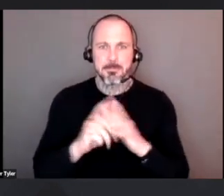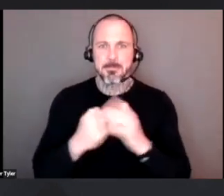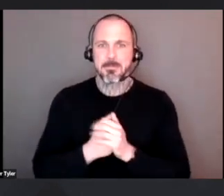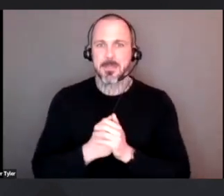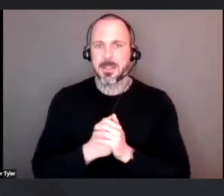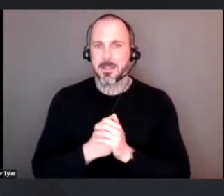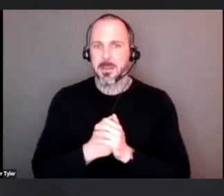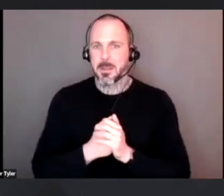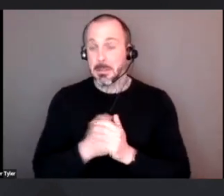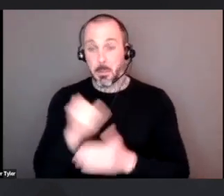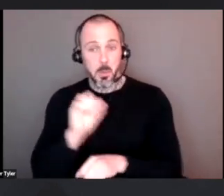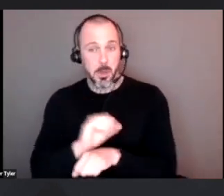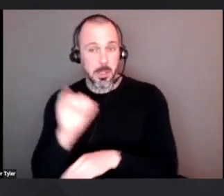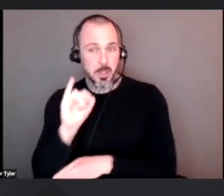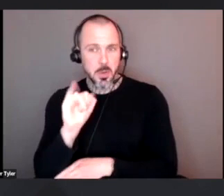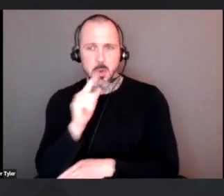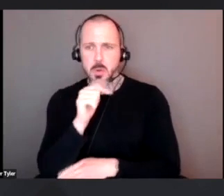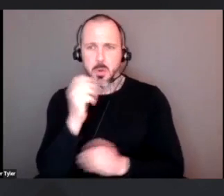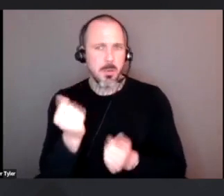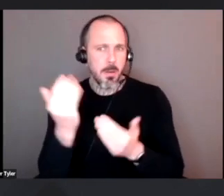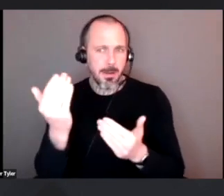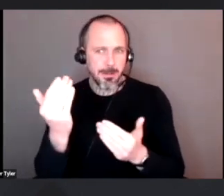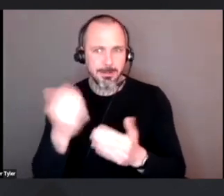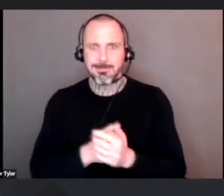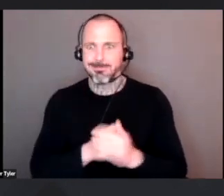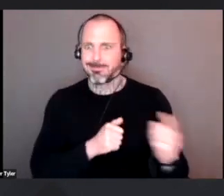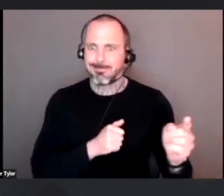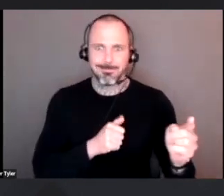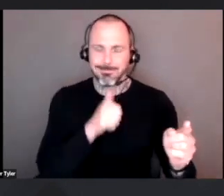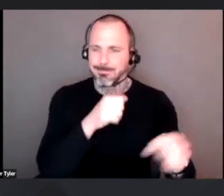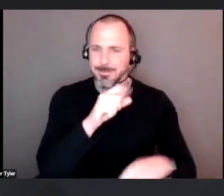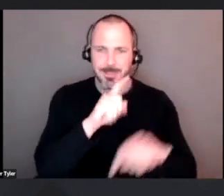Really, I think, depends on the location. I'm a franchisee in Humboldt,